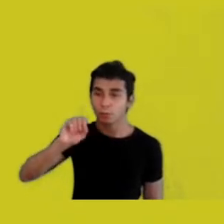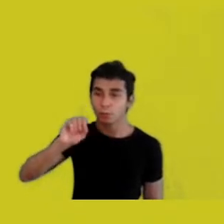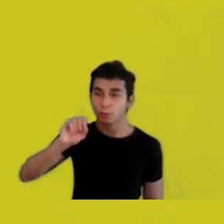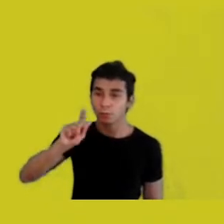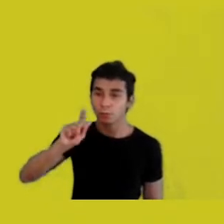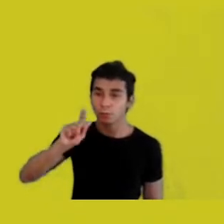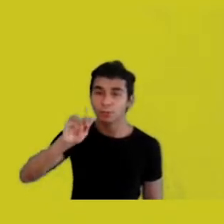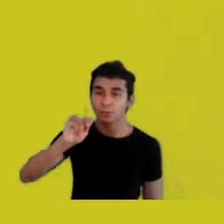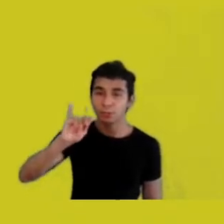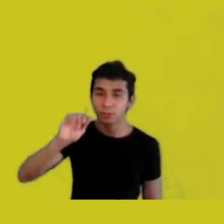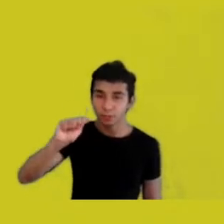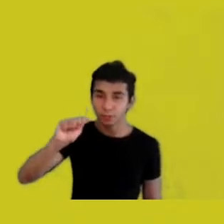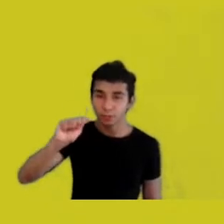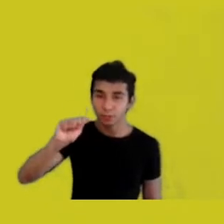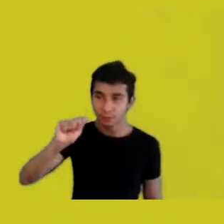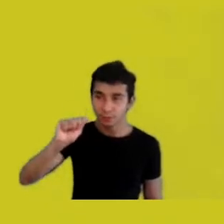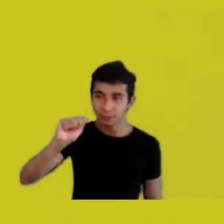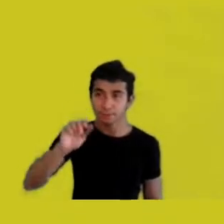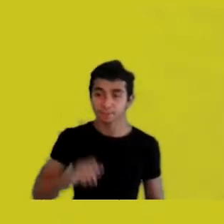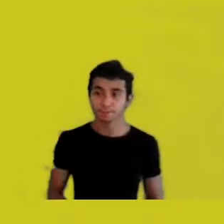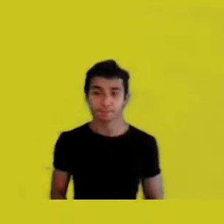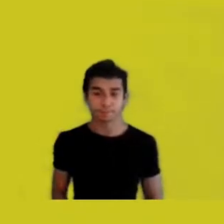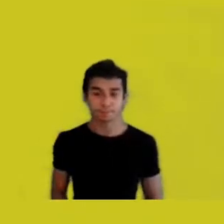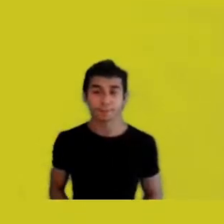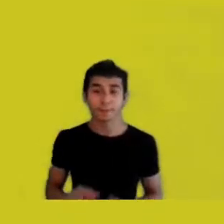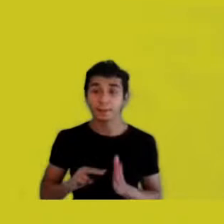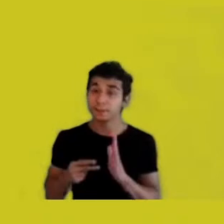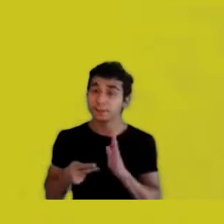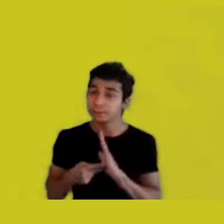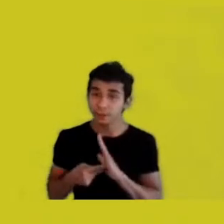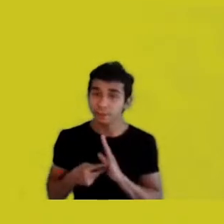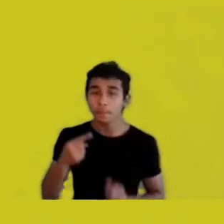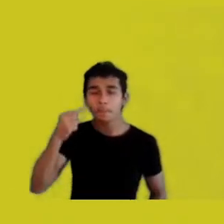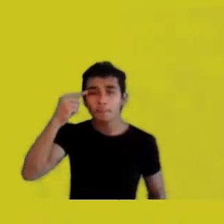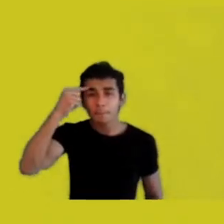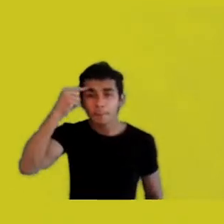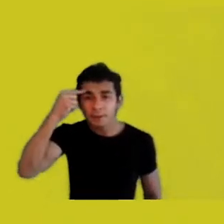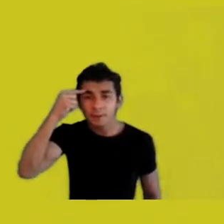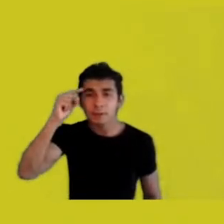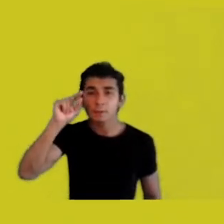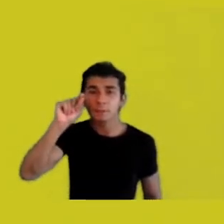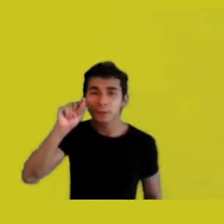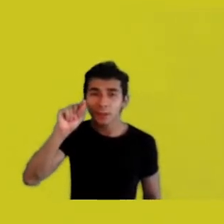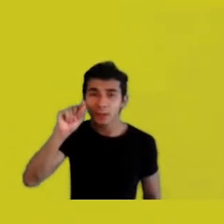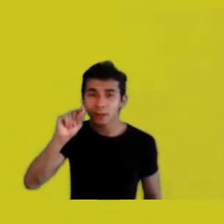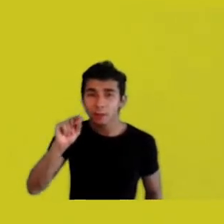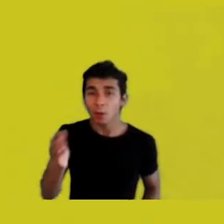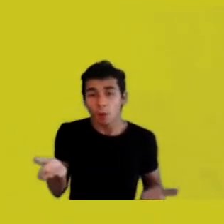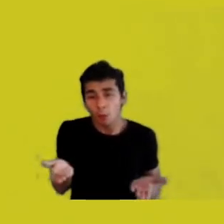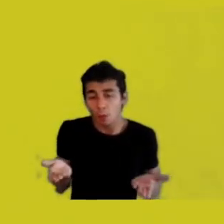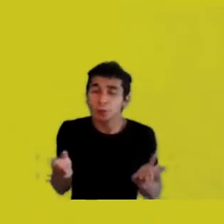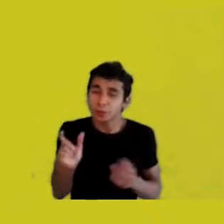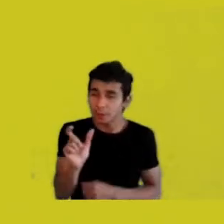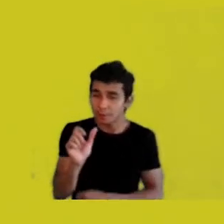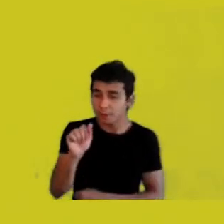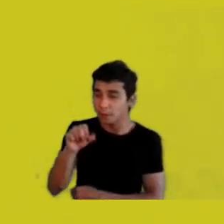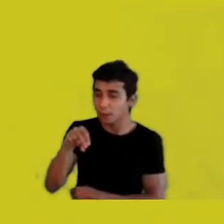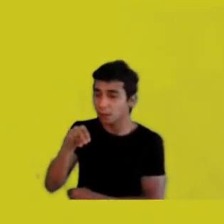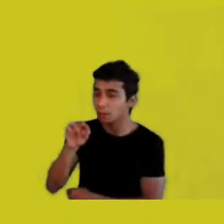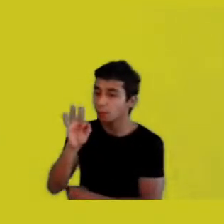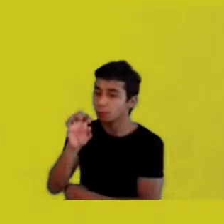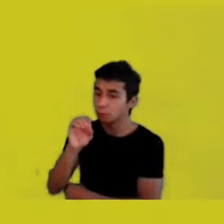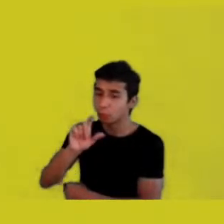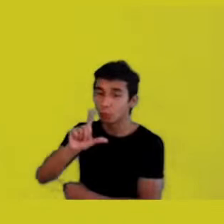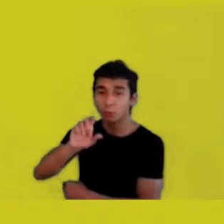think that here I present it as “living”. “Being” as in “living”.